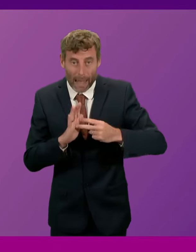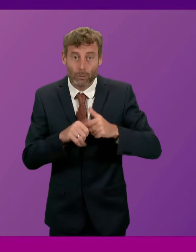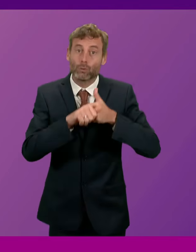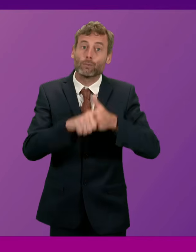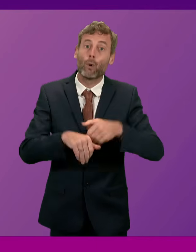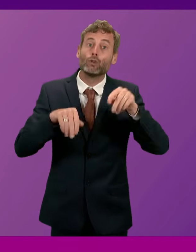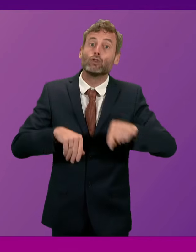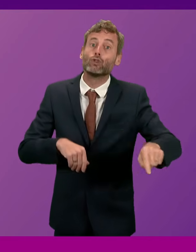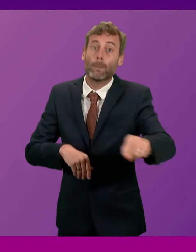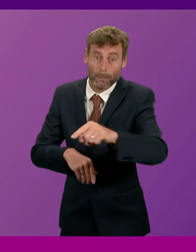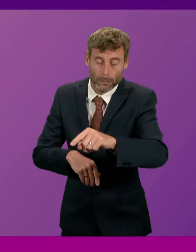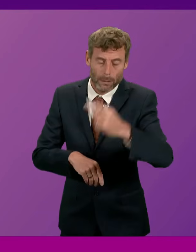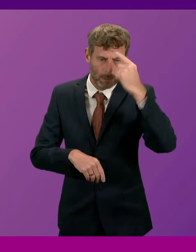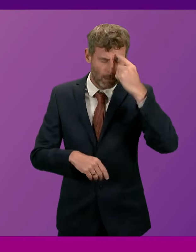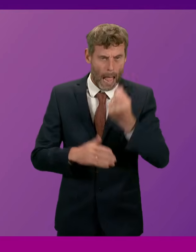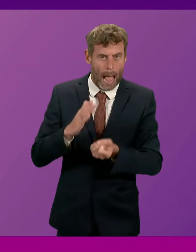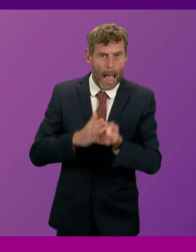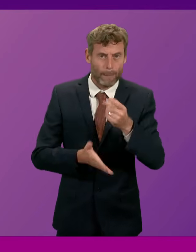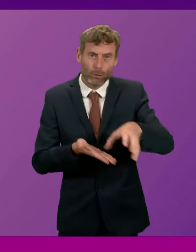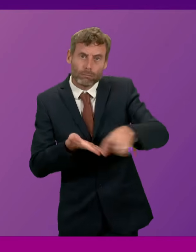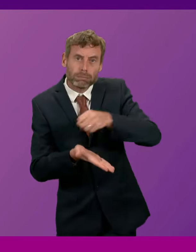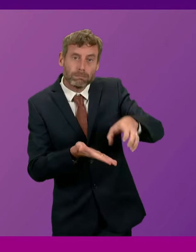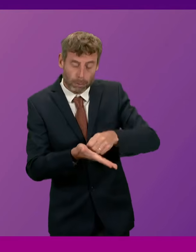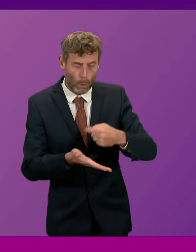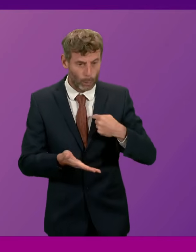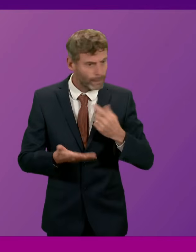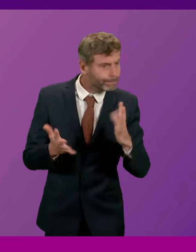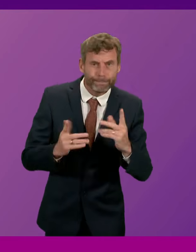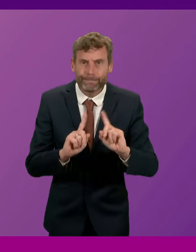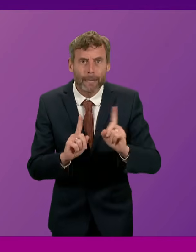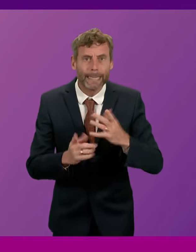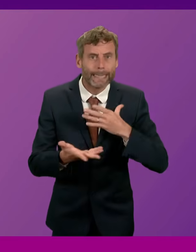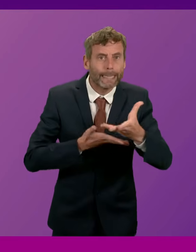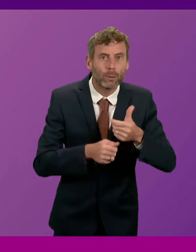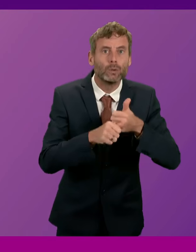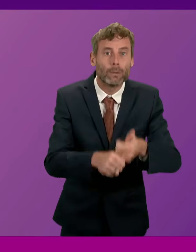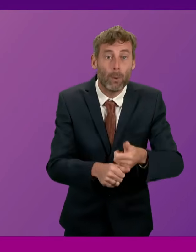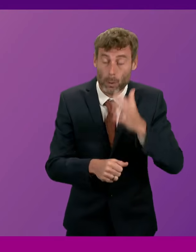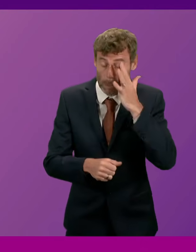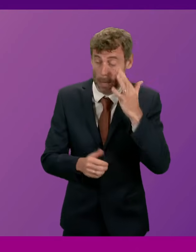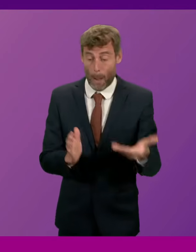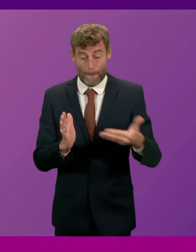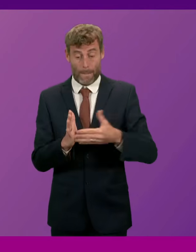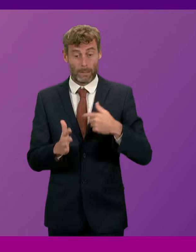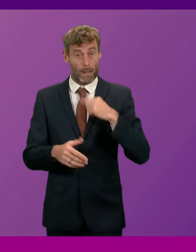tackle the issue of retail crime. In addition to all of that, the Government is working to ensure